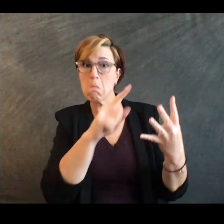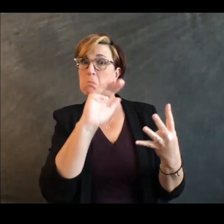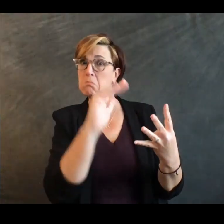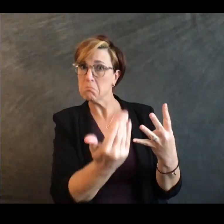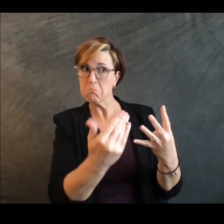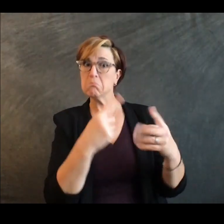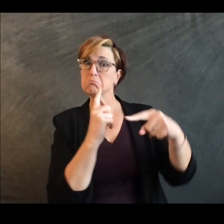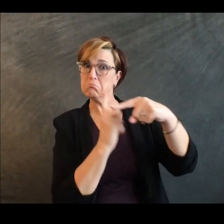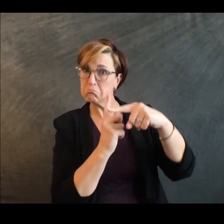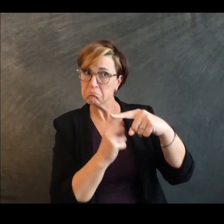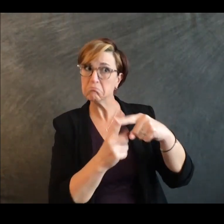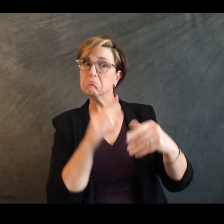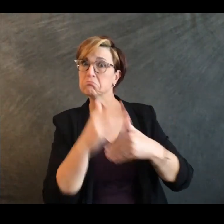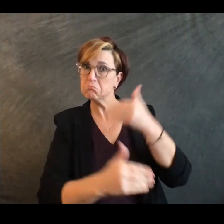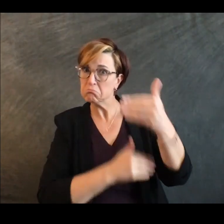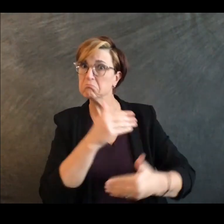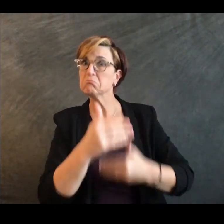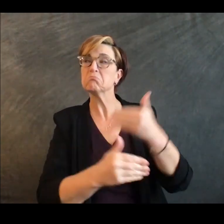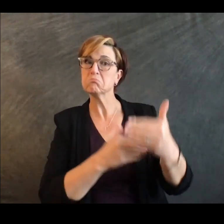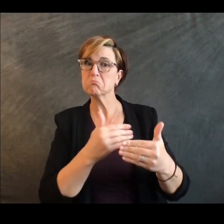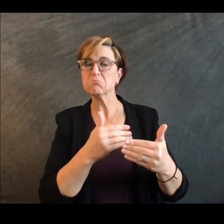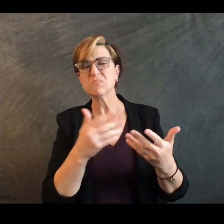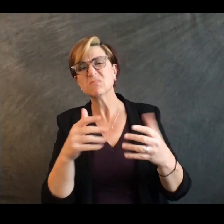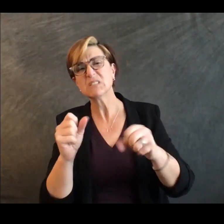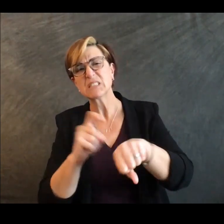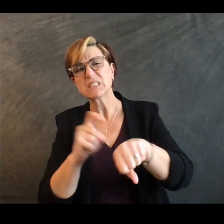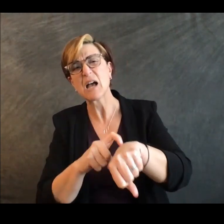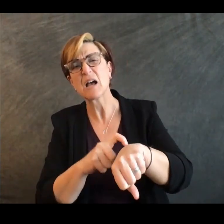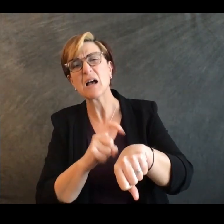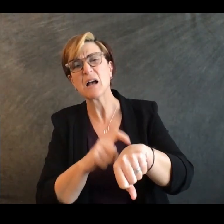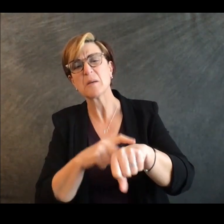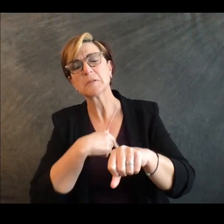while yet but they have some great potential some great early results and